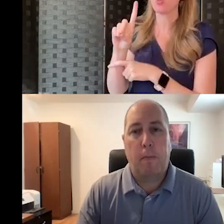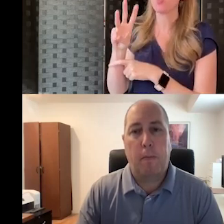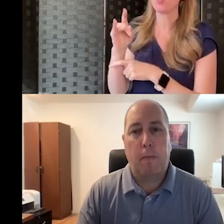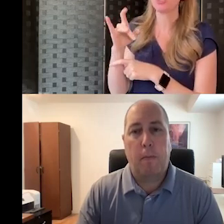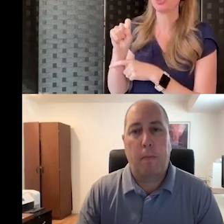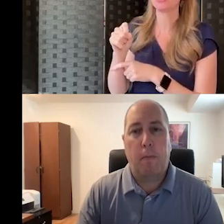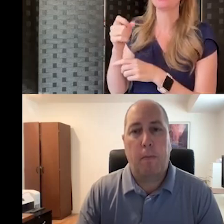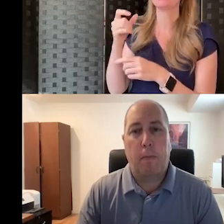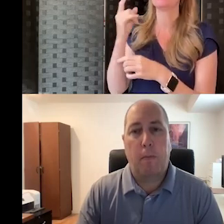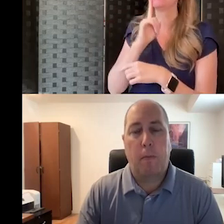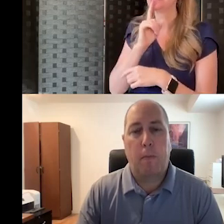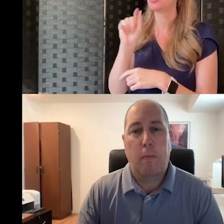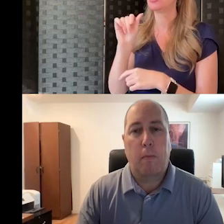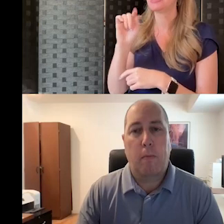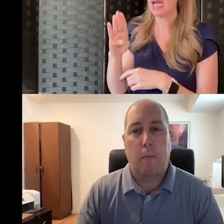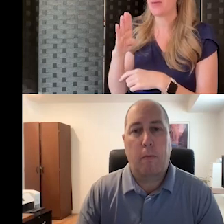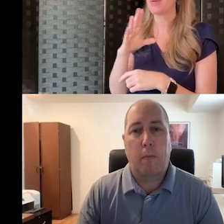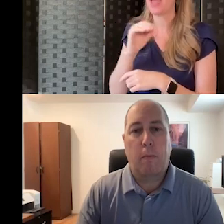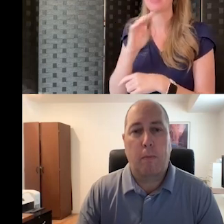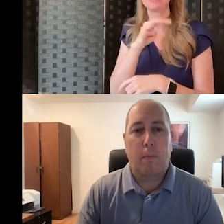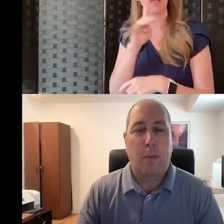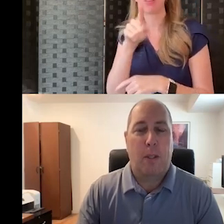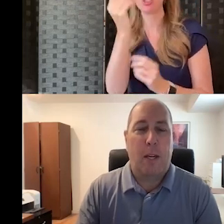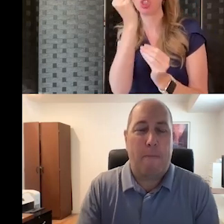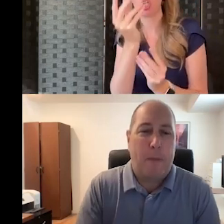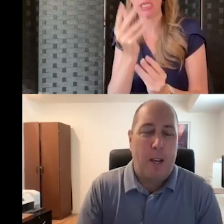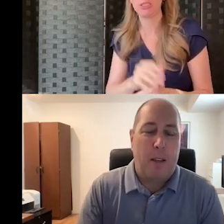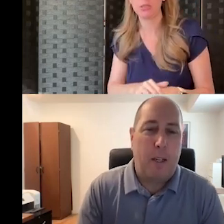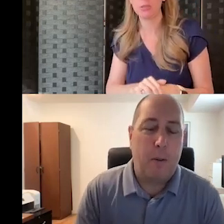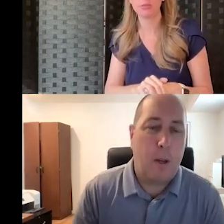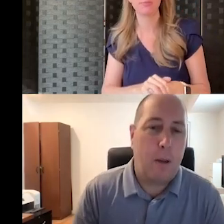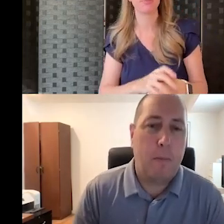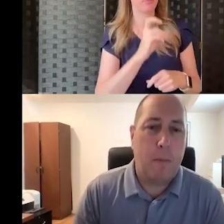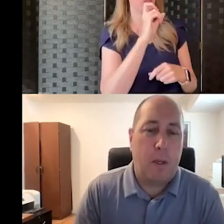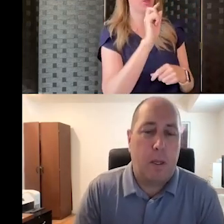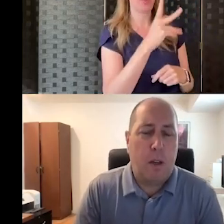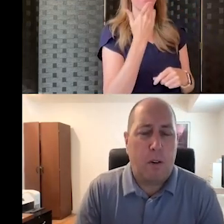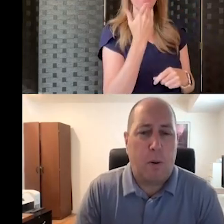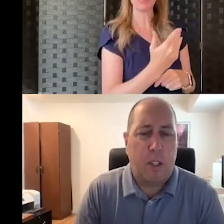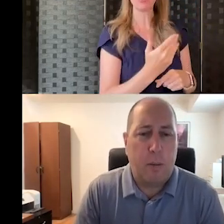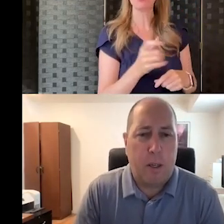stop in an HTML table is just content. >> Jared: Thank you. Another question about